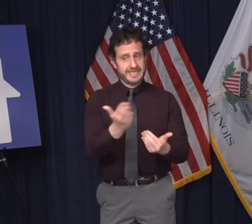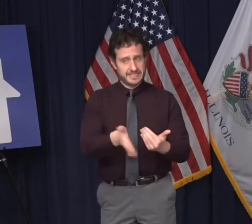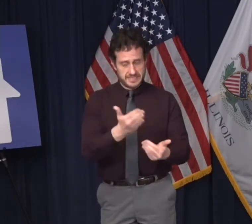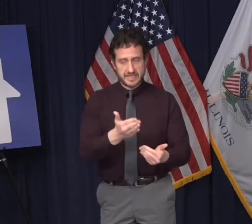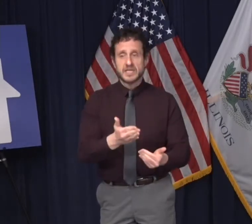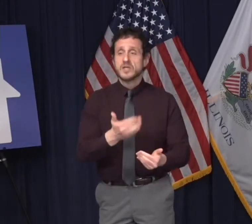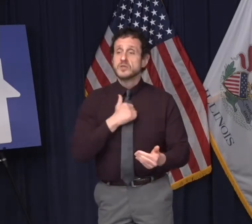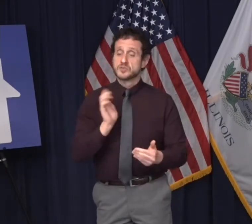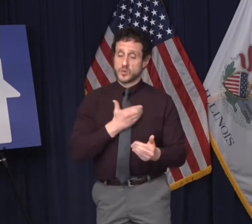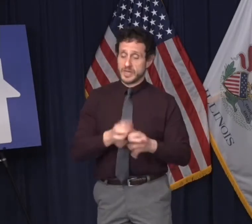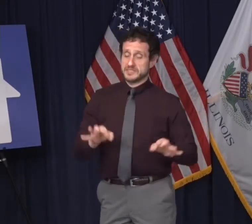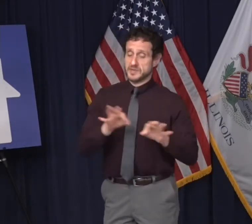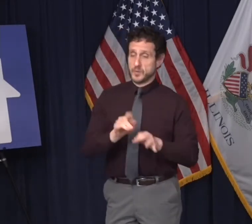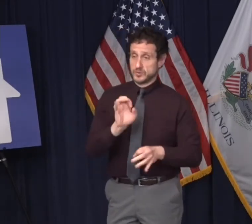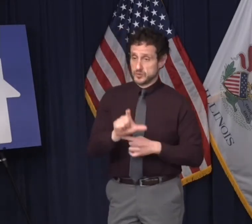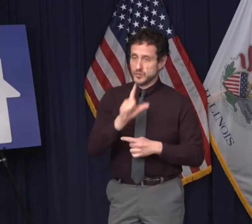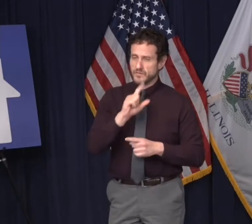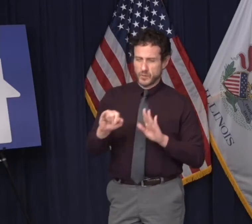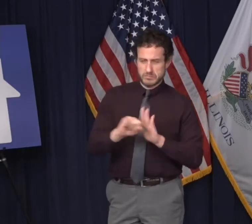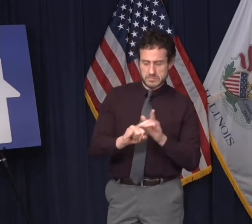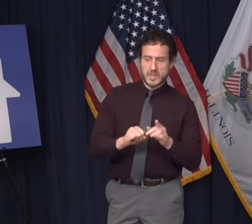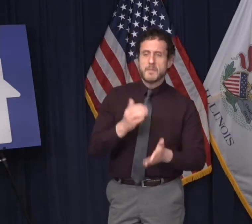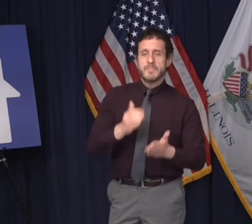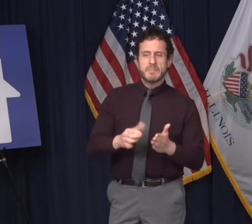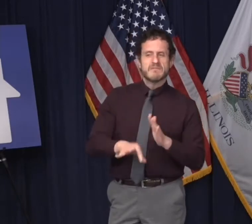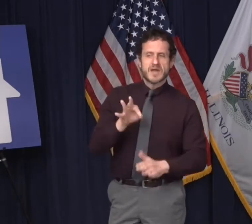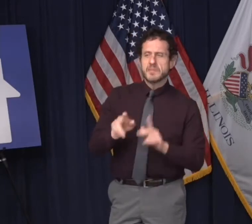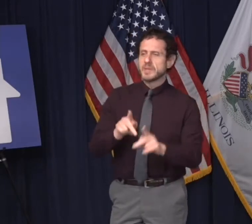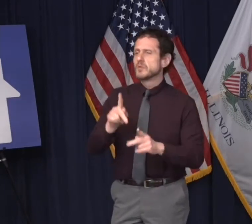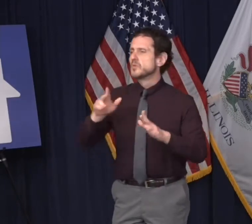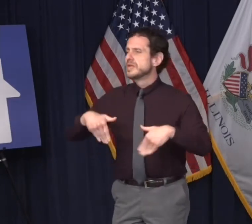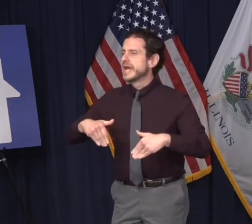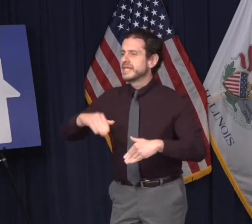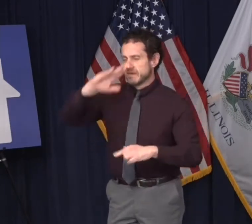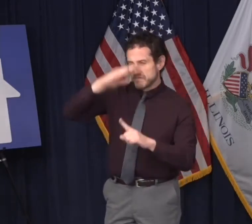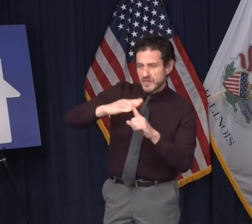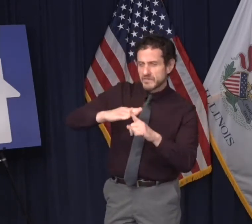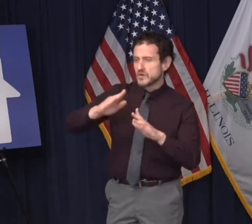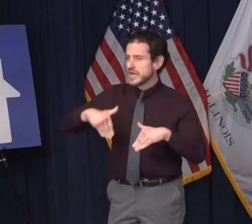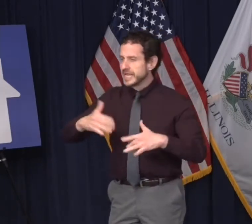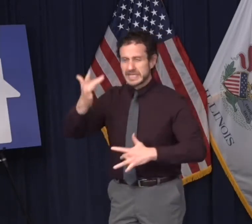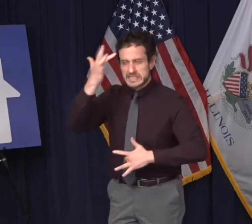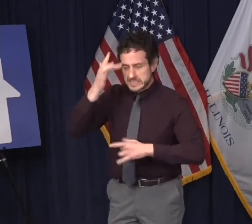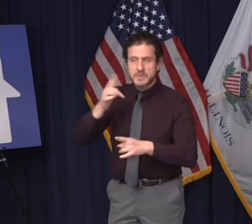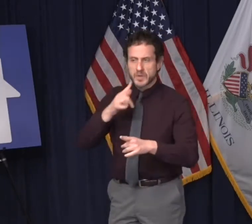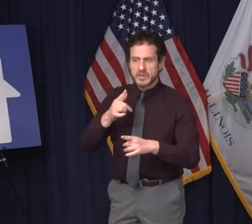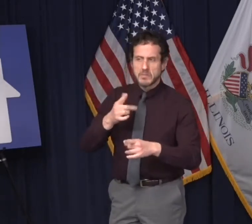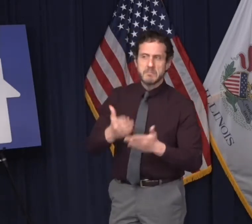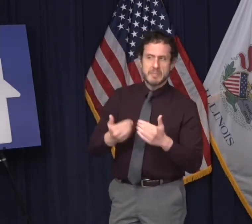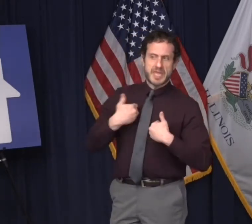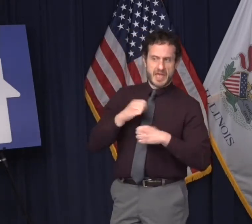INFECTIOUS VIRUS, THIS IS OUR PRIMARY TOOL FOR IDENTIFYING